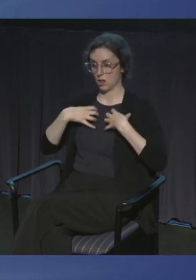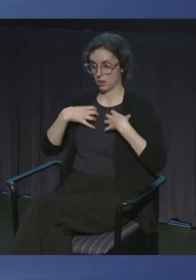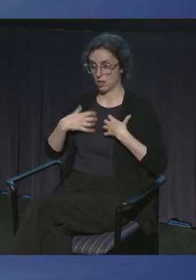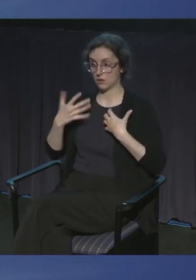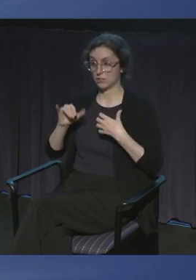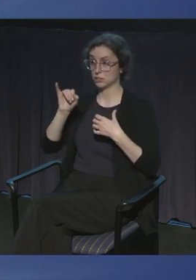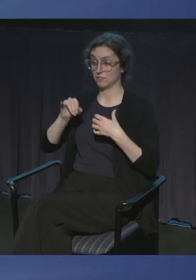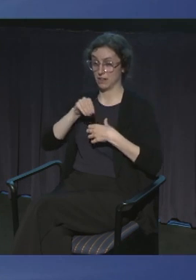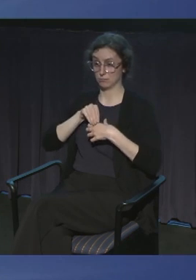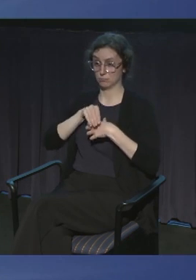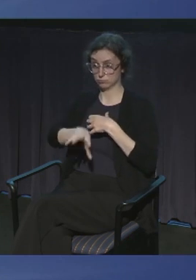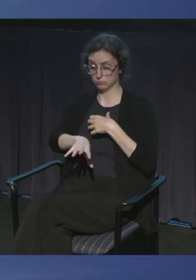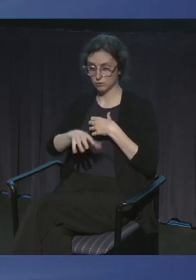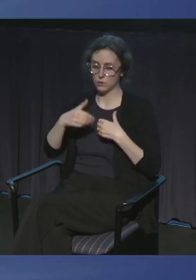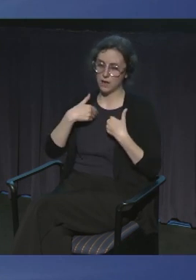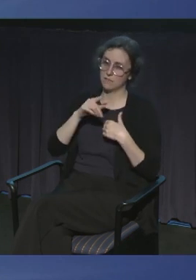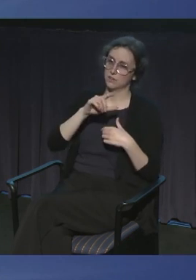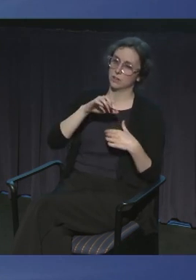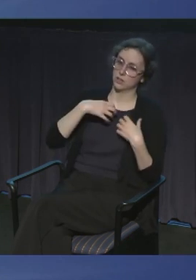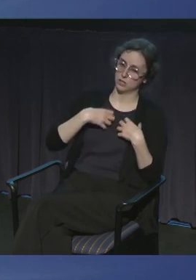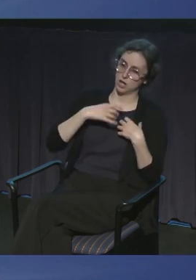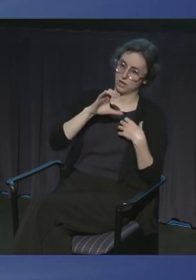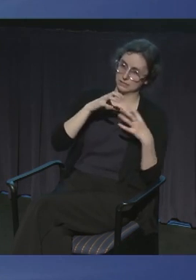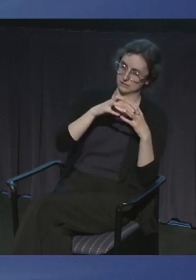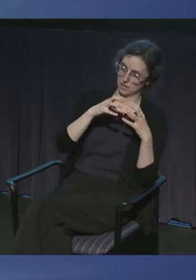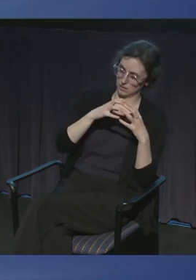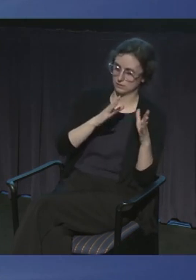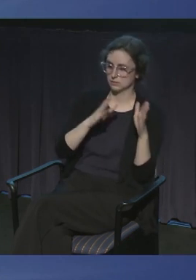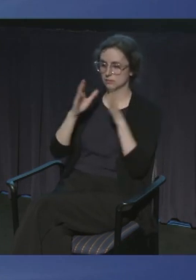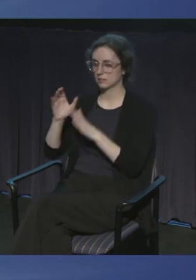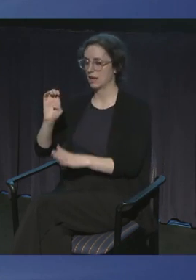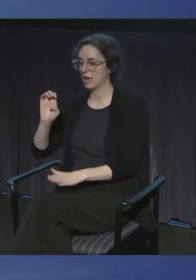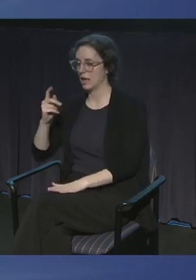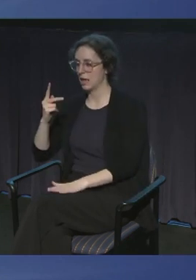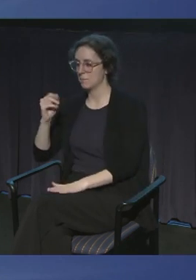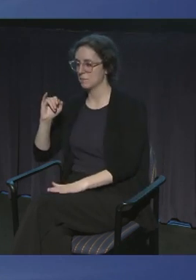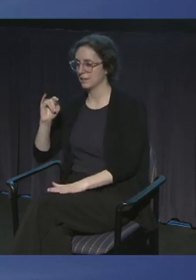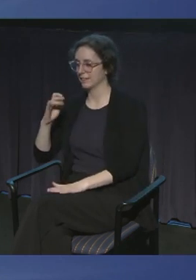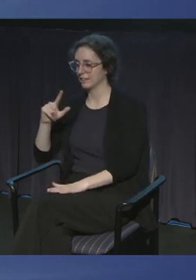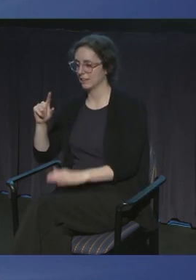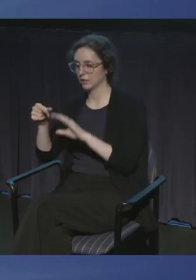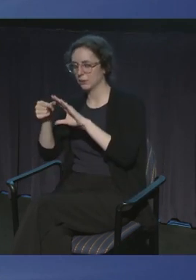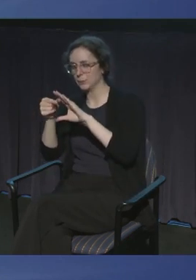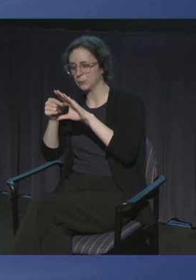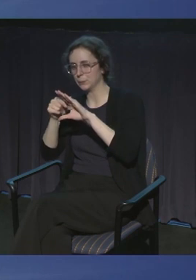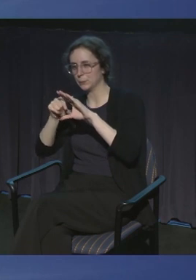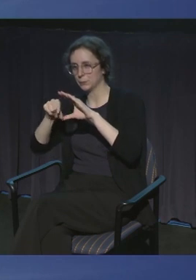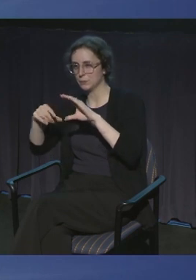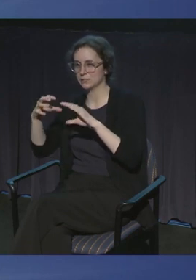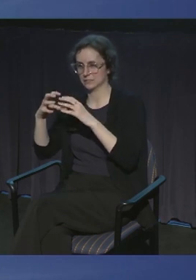HAVE THE LONG CELLS, AND THE